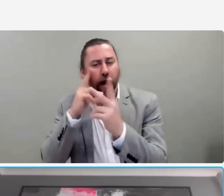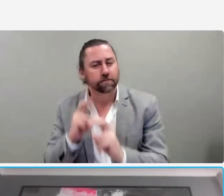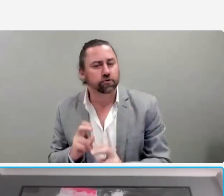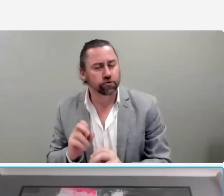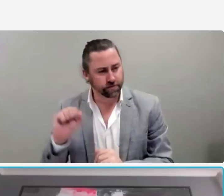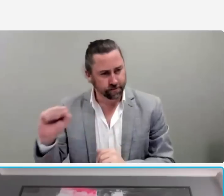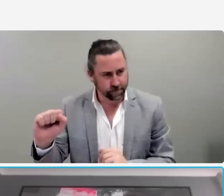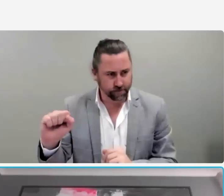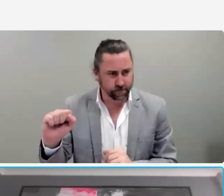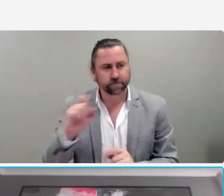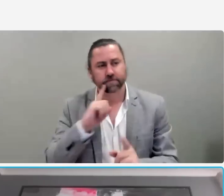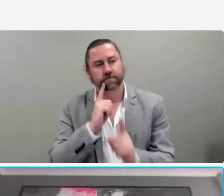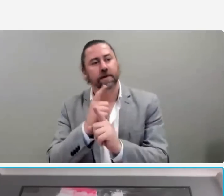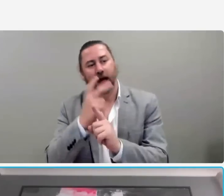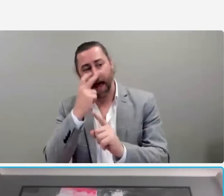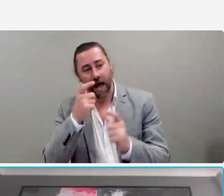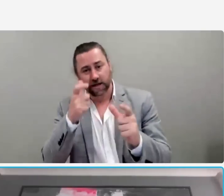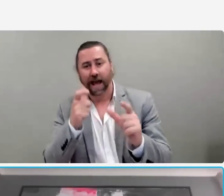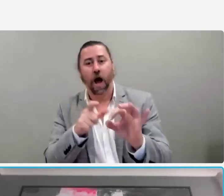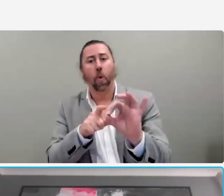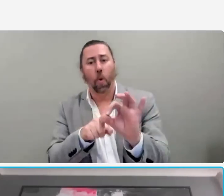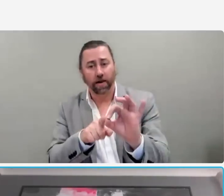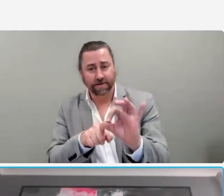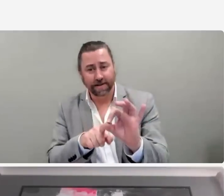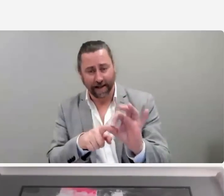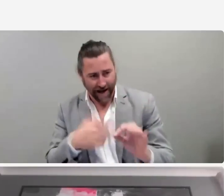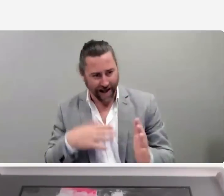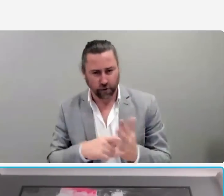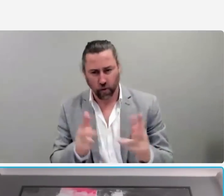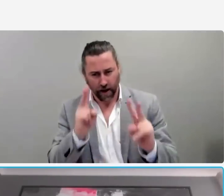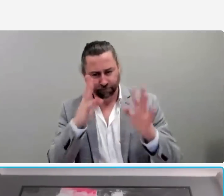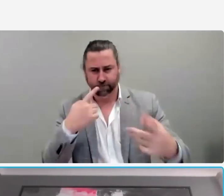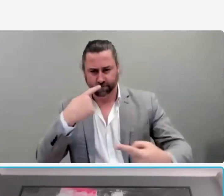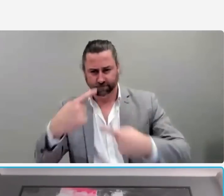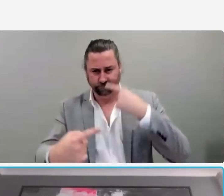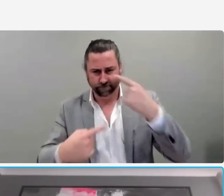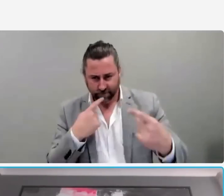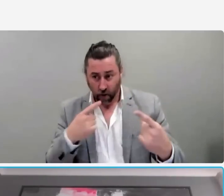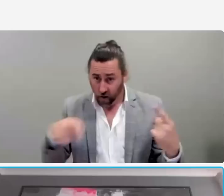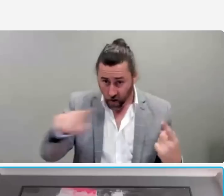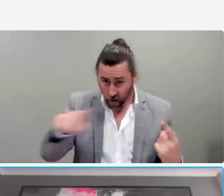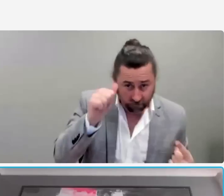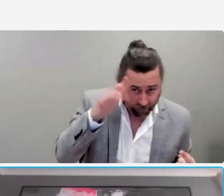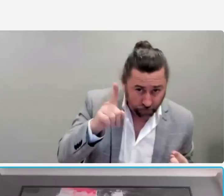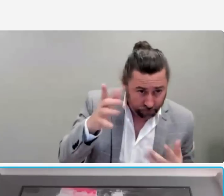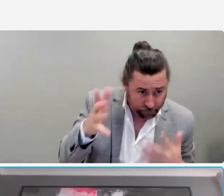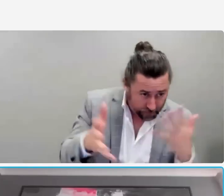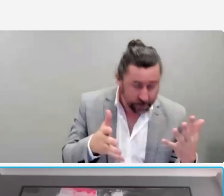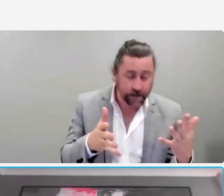aged care quality needs to be defined, understood, funded, delivered and be capable of being measured.